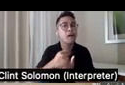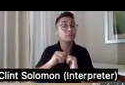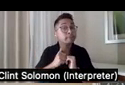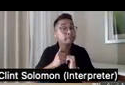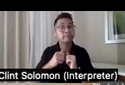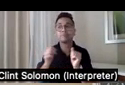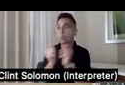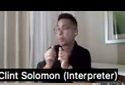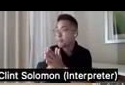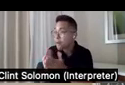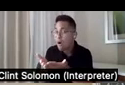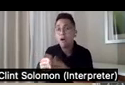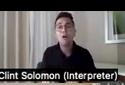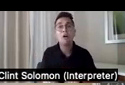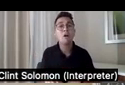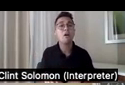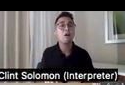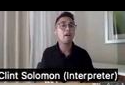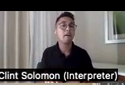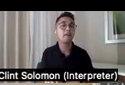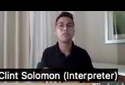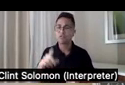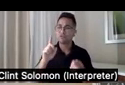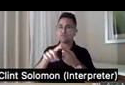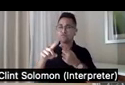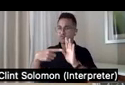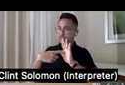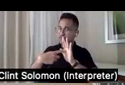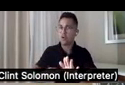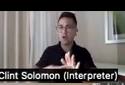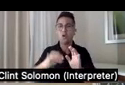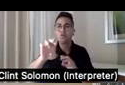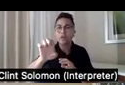collect them to retell a shared experience like a birthday party or trip to the park